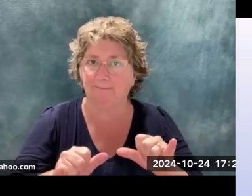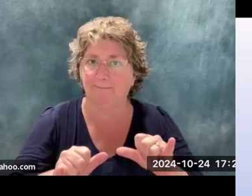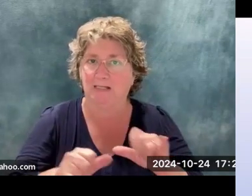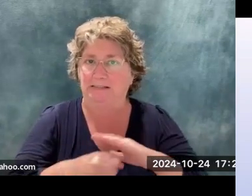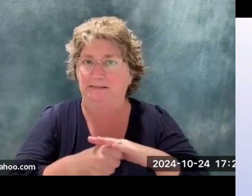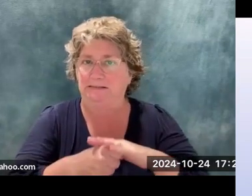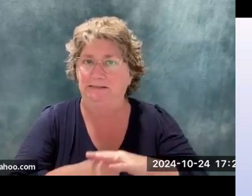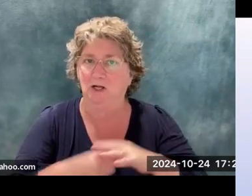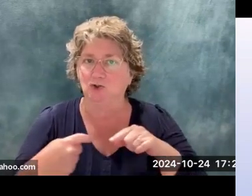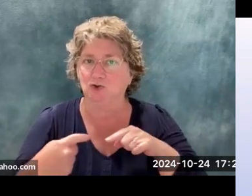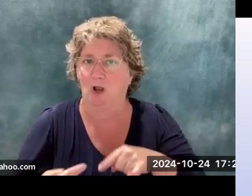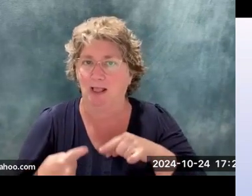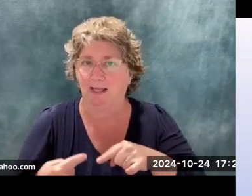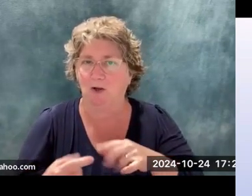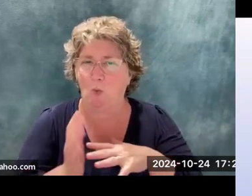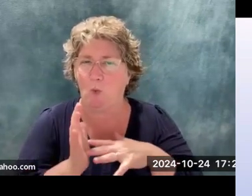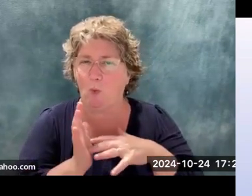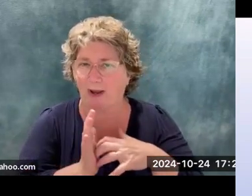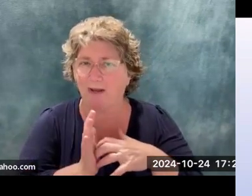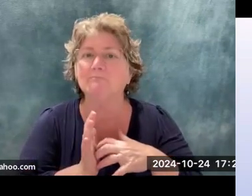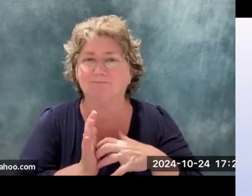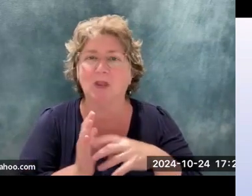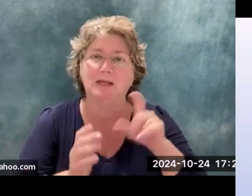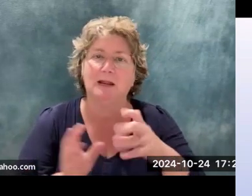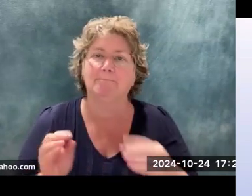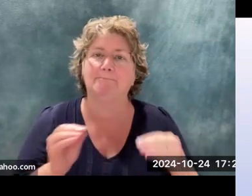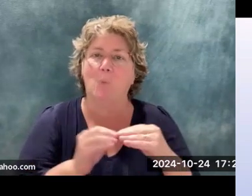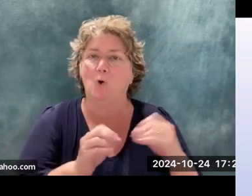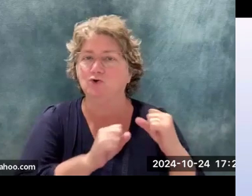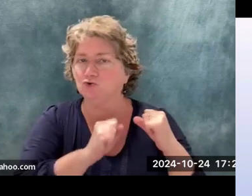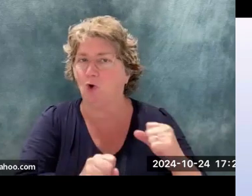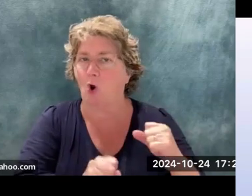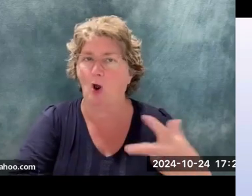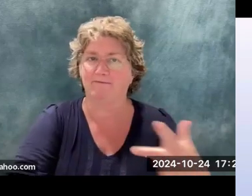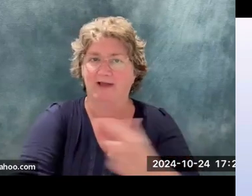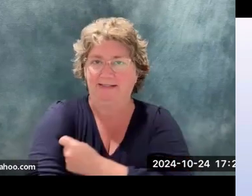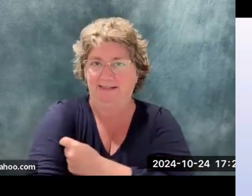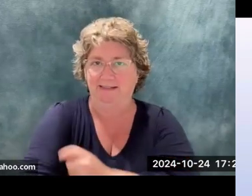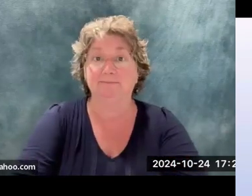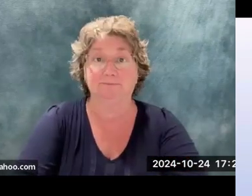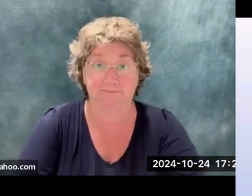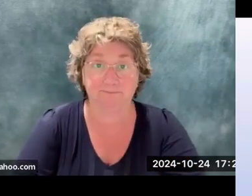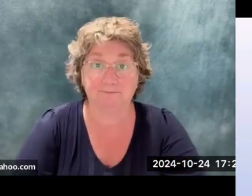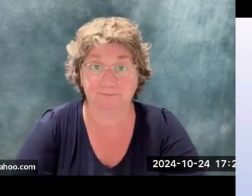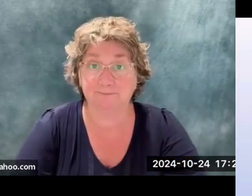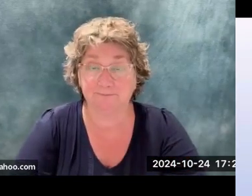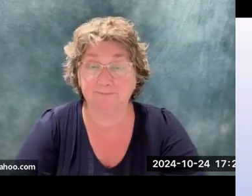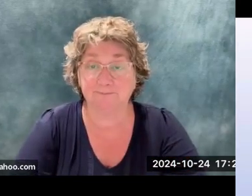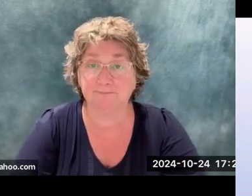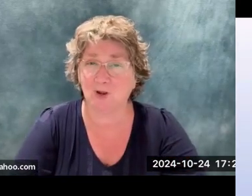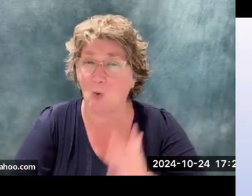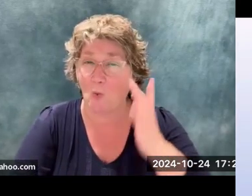over the 65 need a higher dose because our immune systems